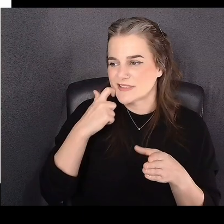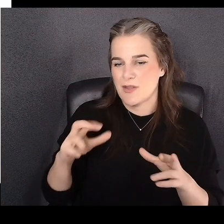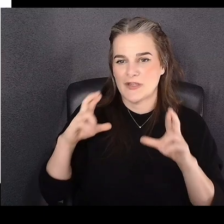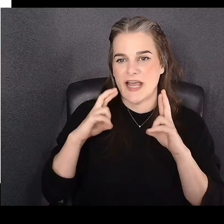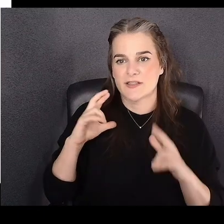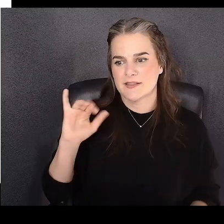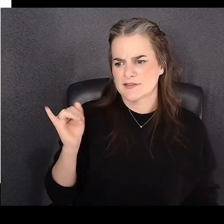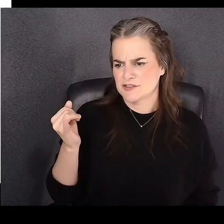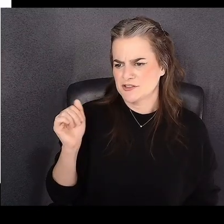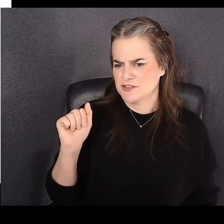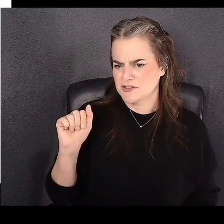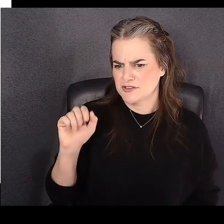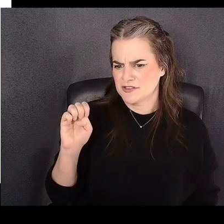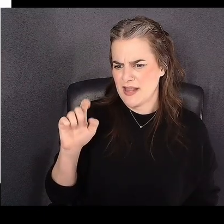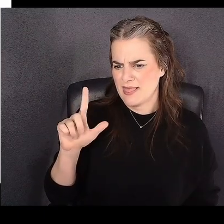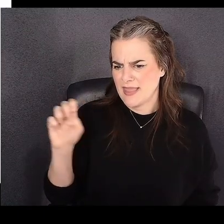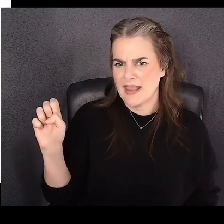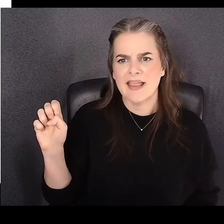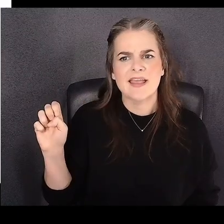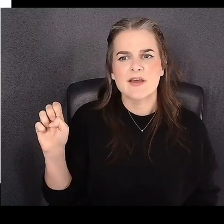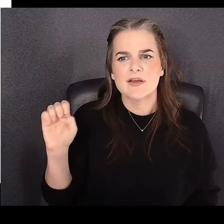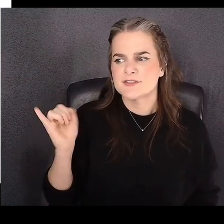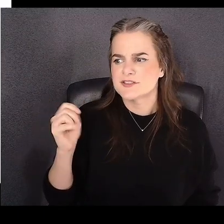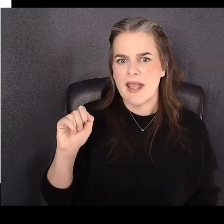38 years. 38 years, yeah, a lifetime.